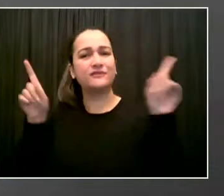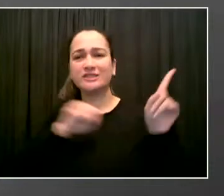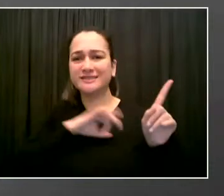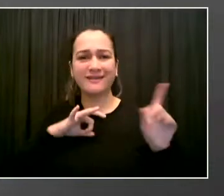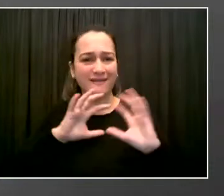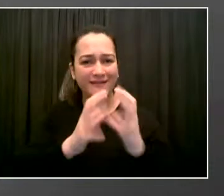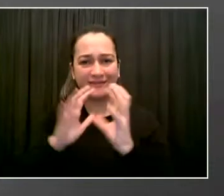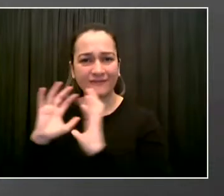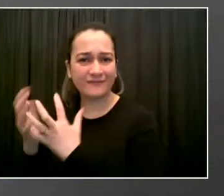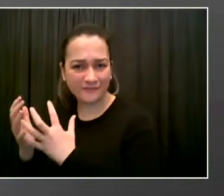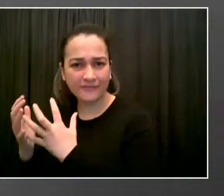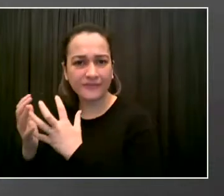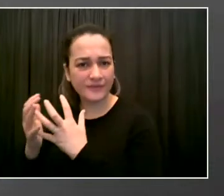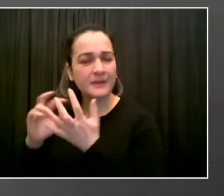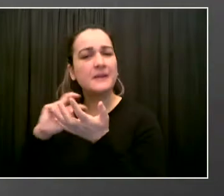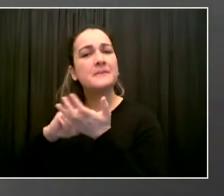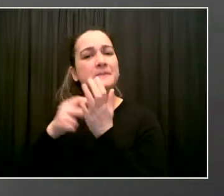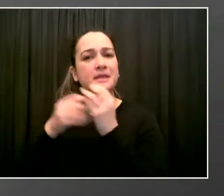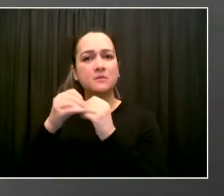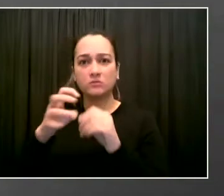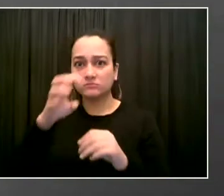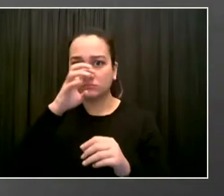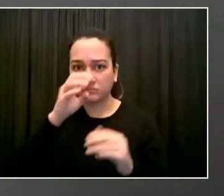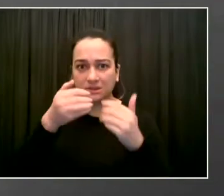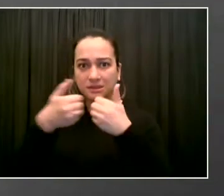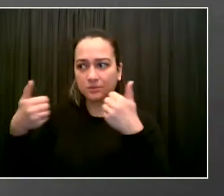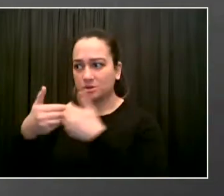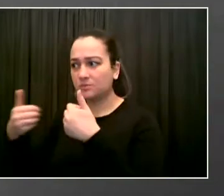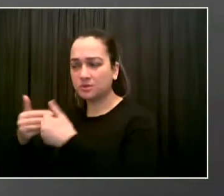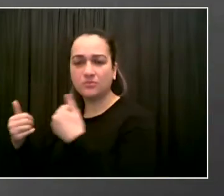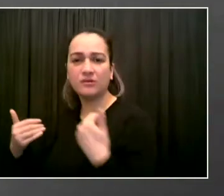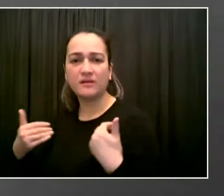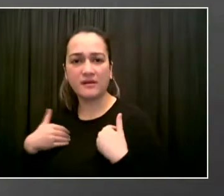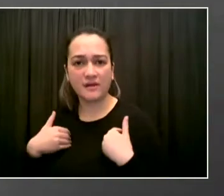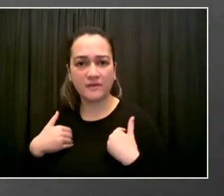SEPARATE ELEVATORS ANAND WE MADE SURE THAT WE WERE ABLE TO